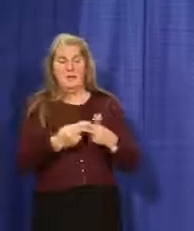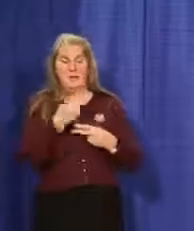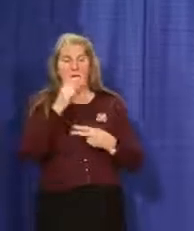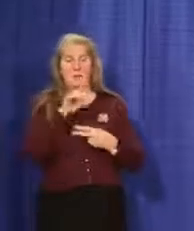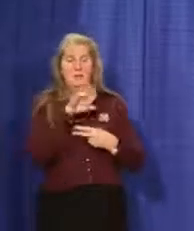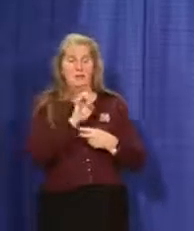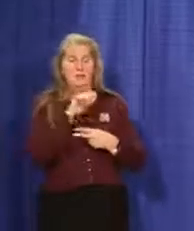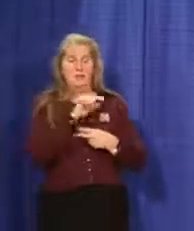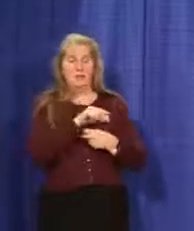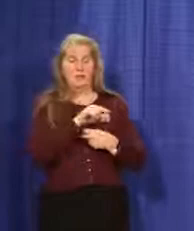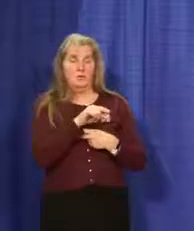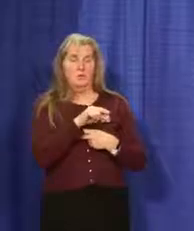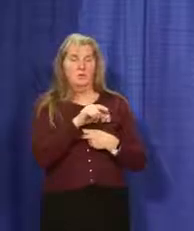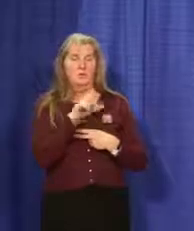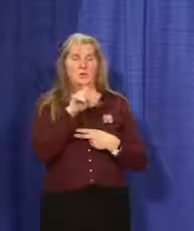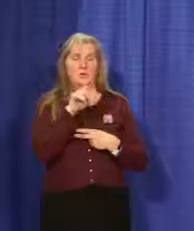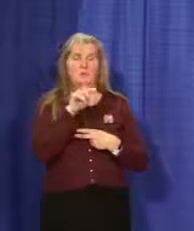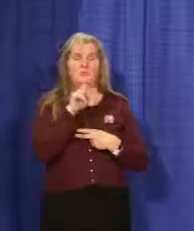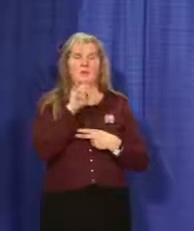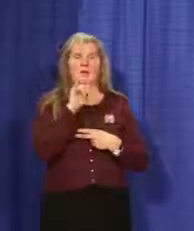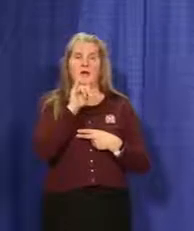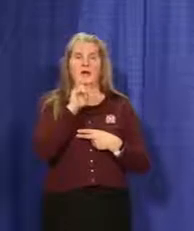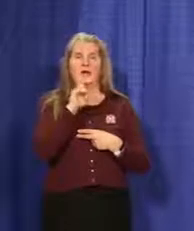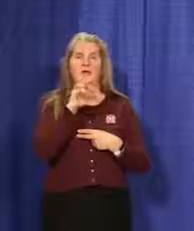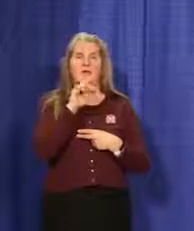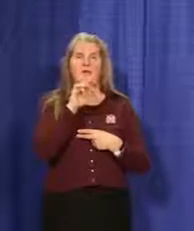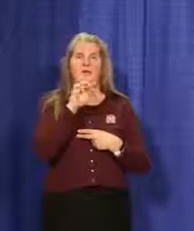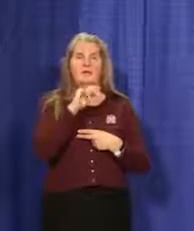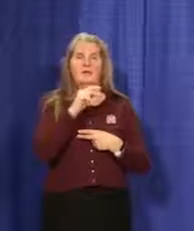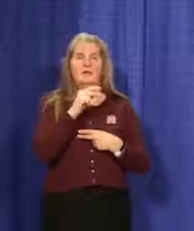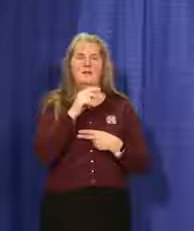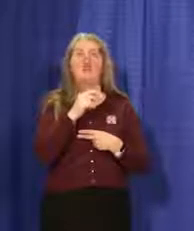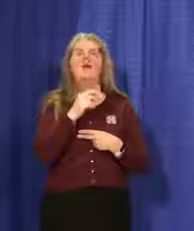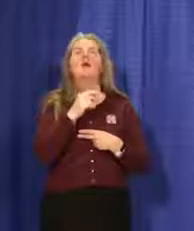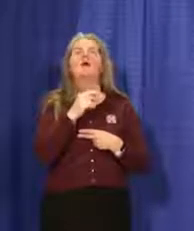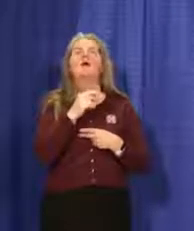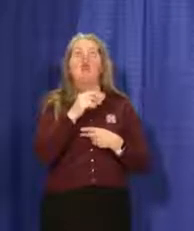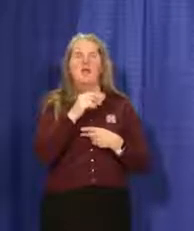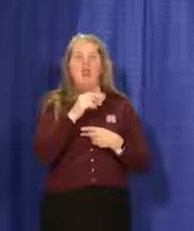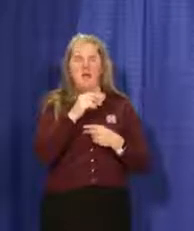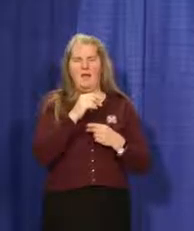the high-dose product is a trivalent. It covers for three influenza